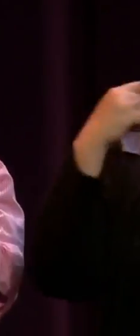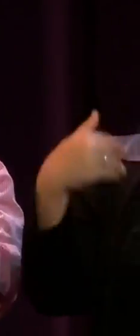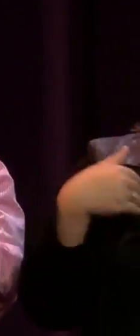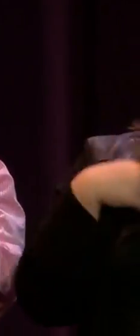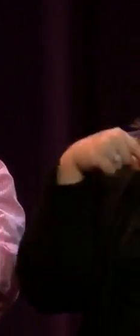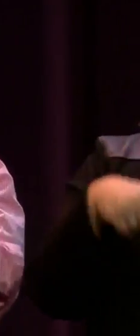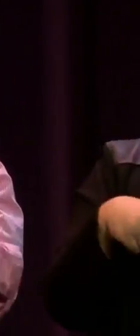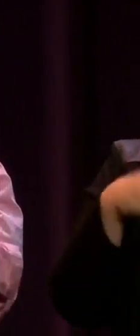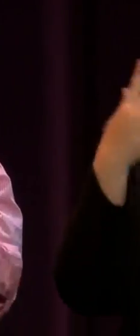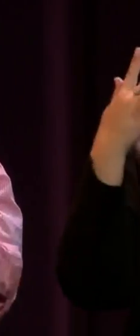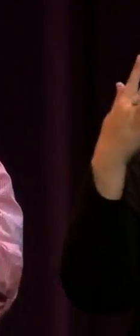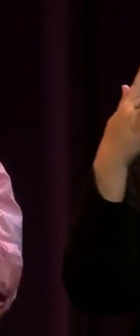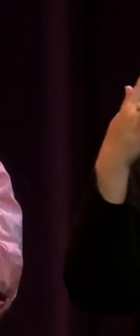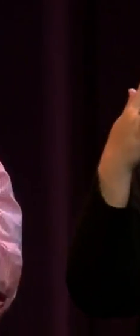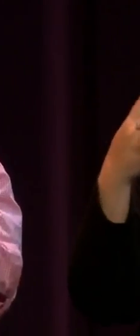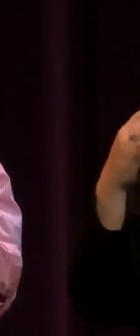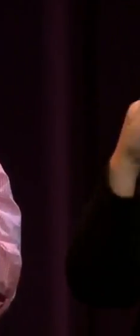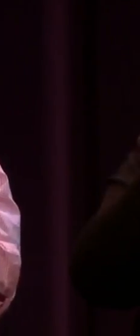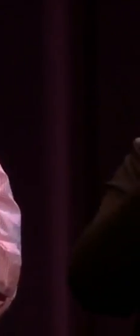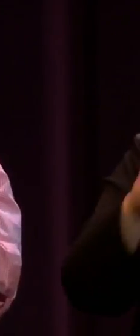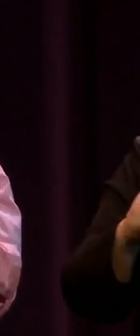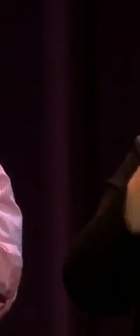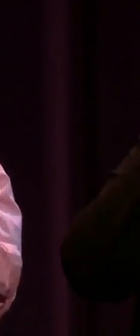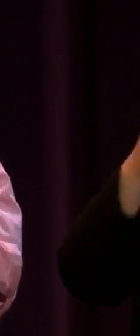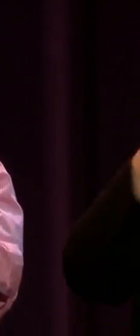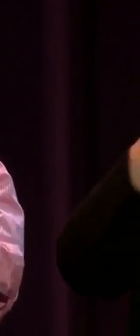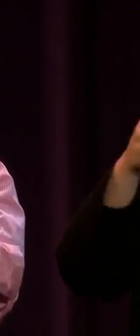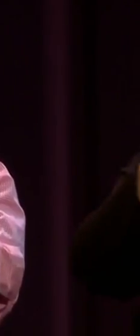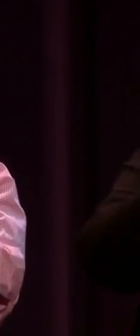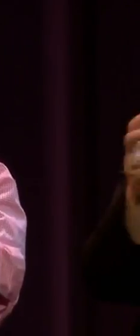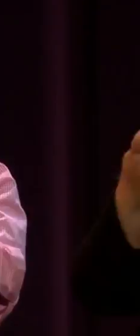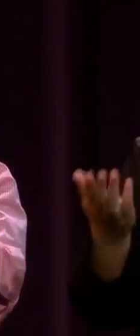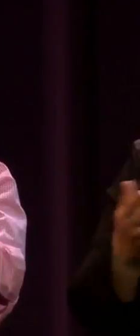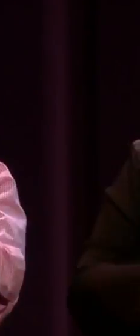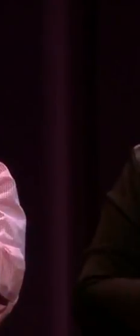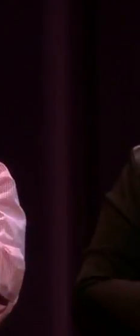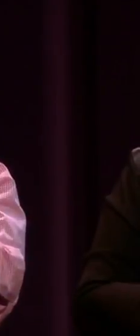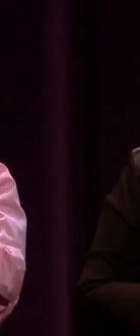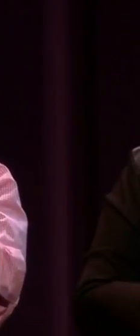RAISED THE VISIBILITY OF THE ISSUE.